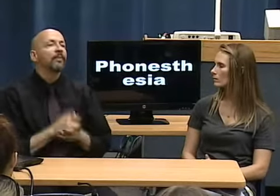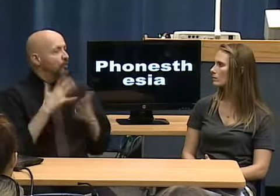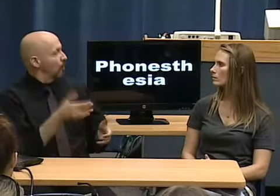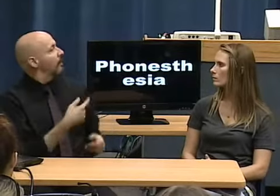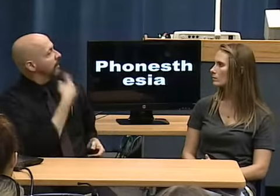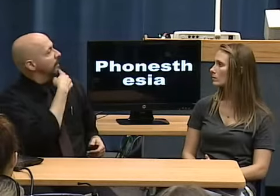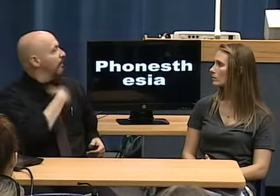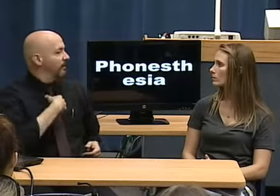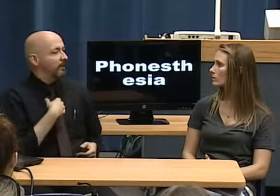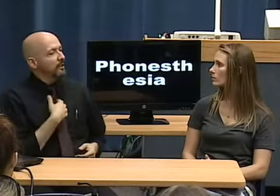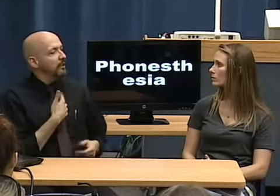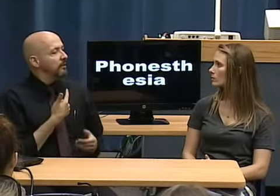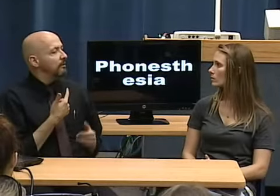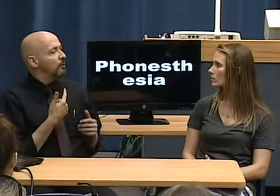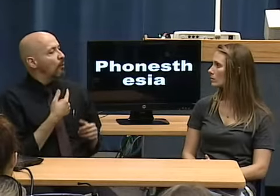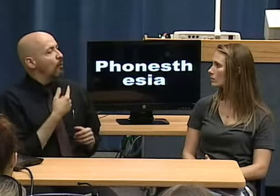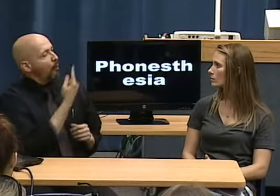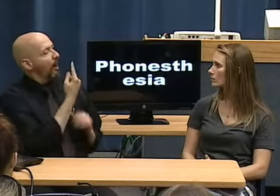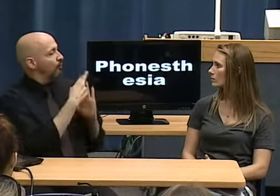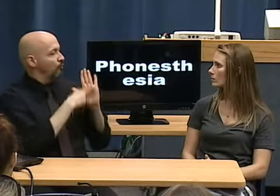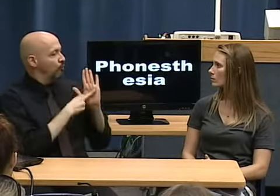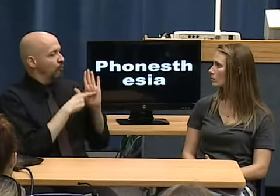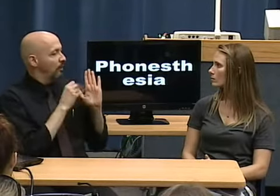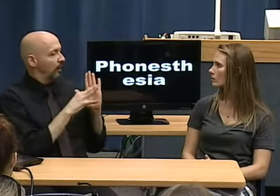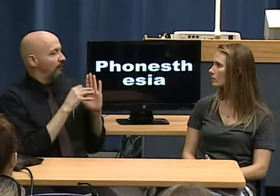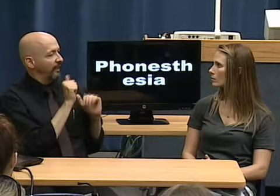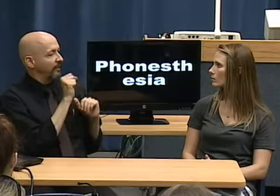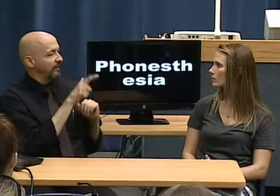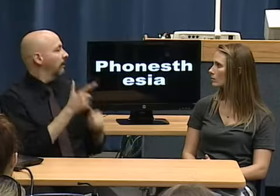Tell me one rule of ASL.